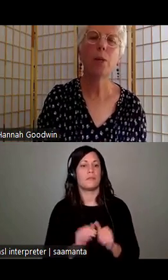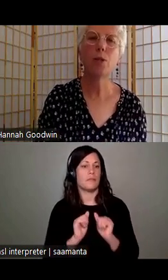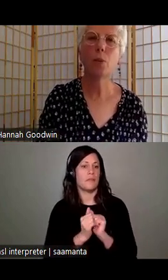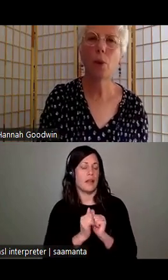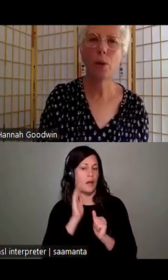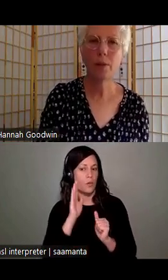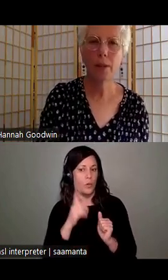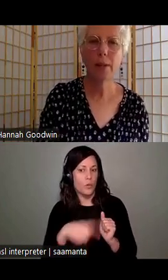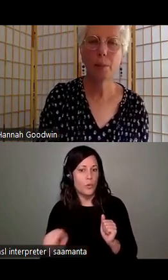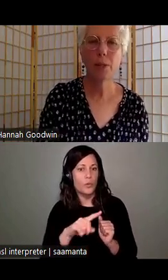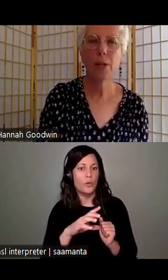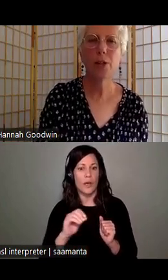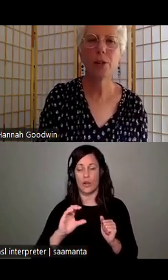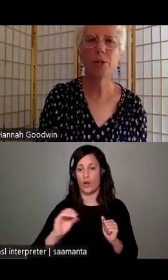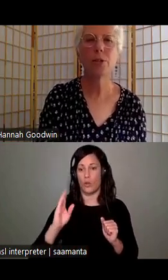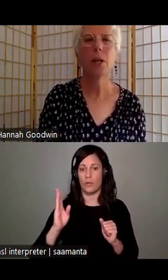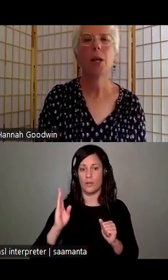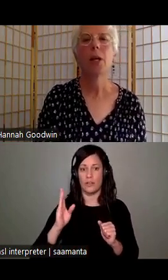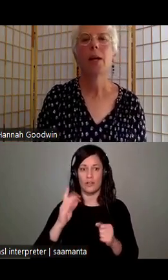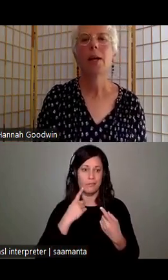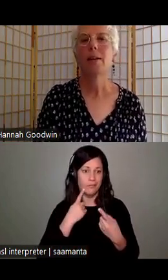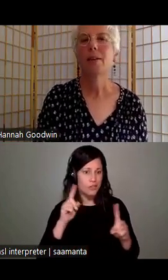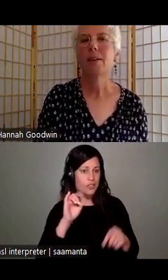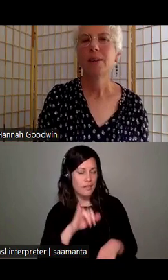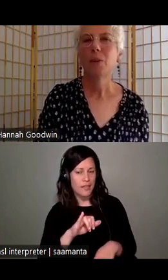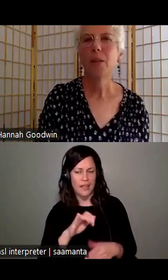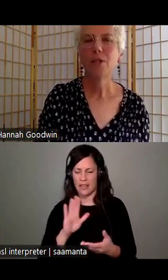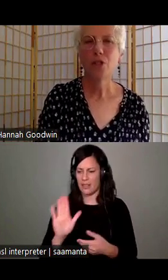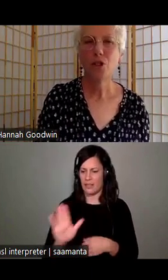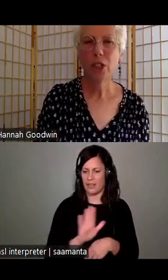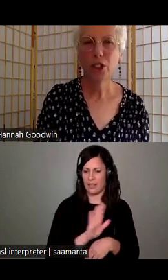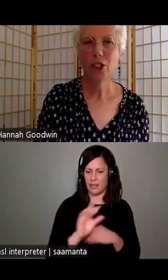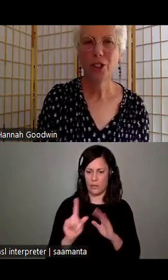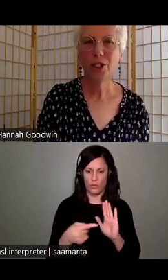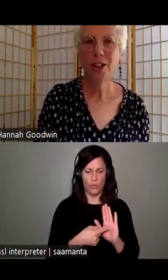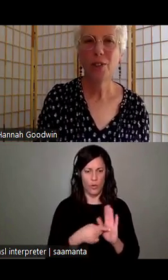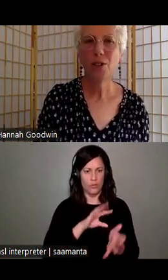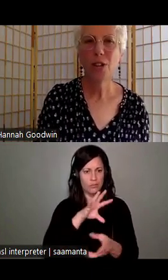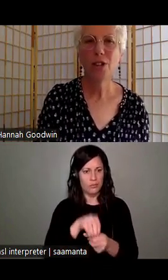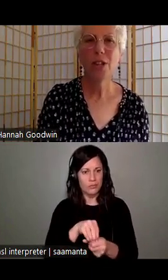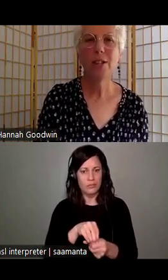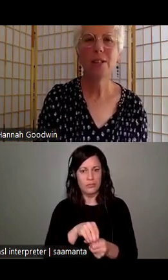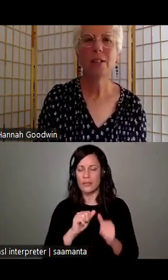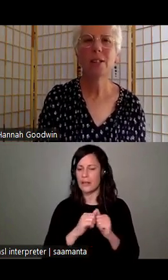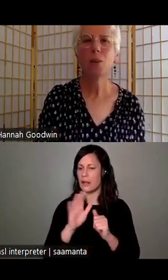What is the role of the presenters? What is the structure of your session?